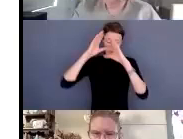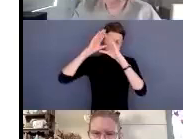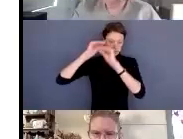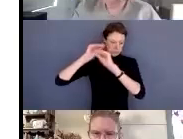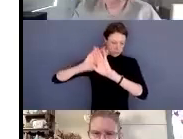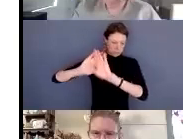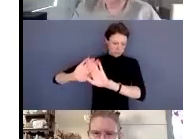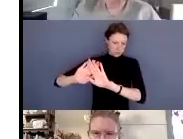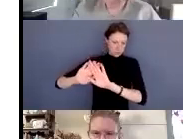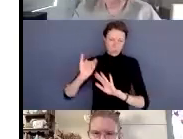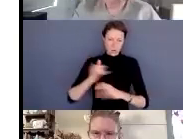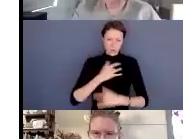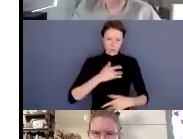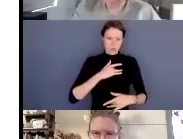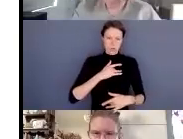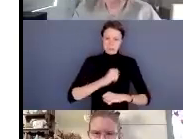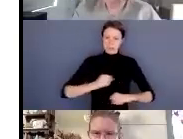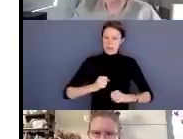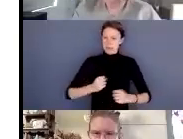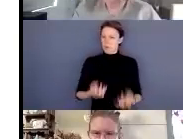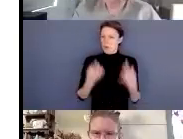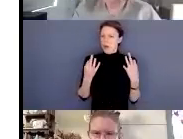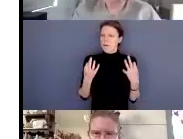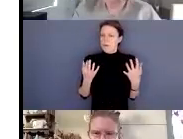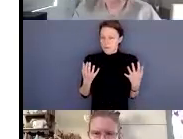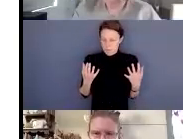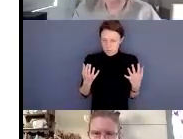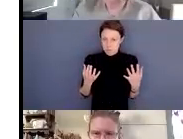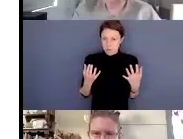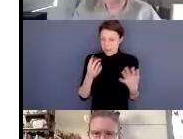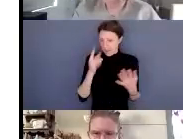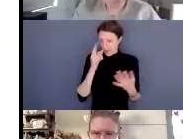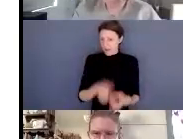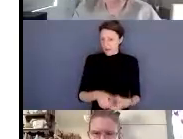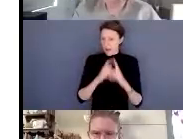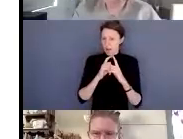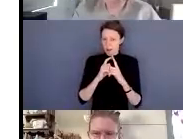that is sometimes just really, really, really hard and this is true. Like I feel this, you know, and I